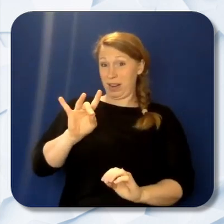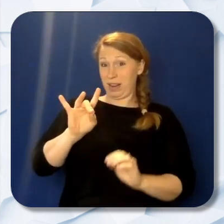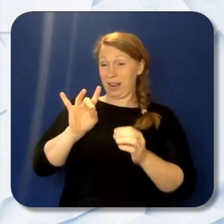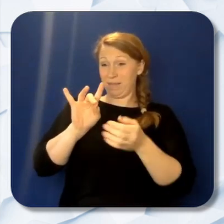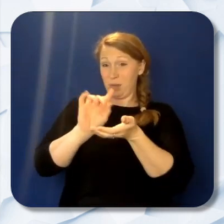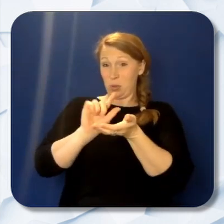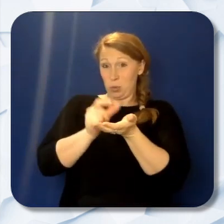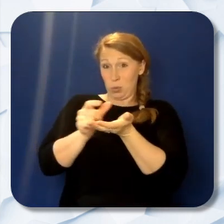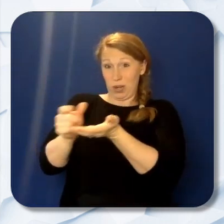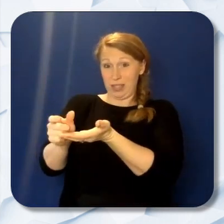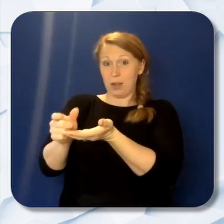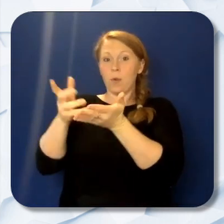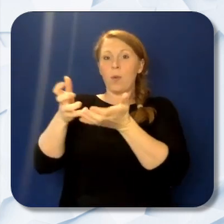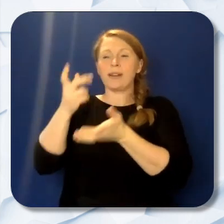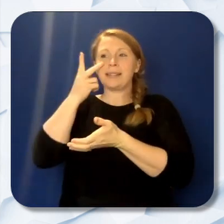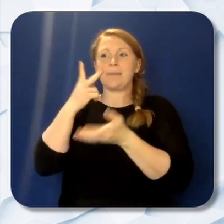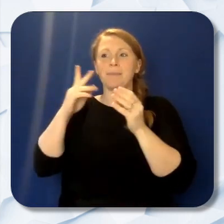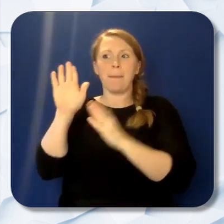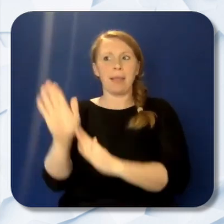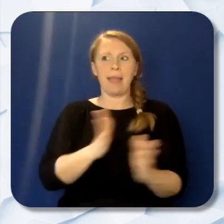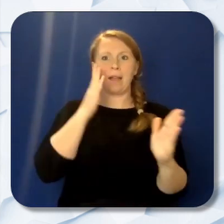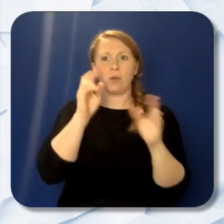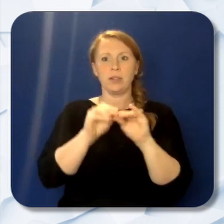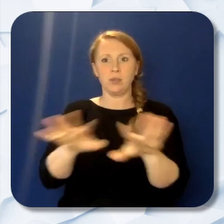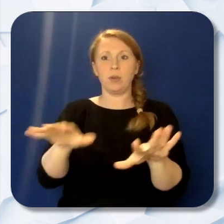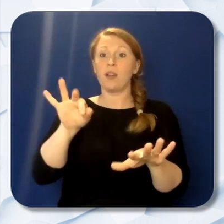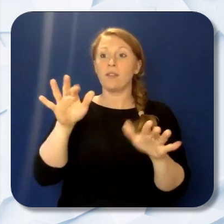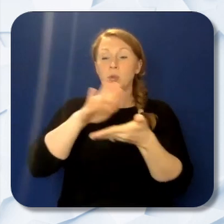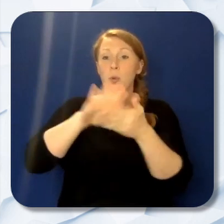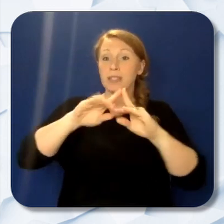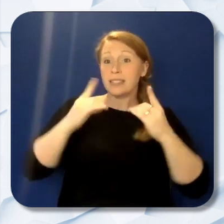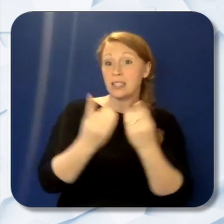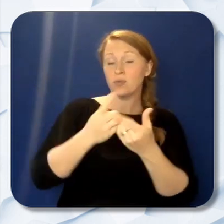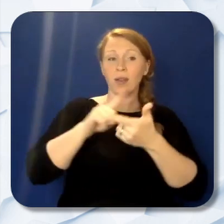plan. So maybe if you are a larger school or um a school district or county office of education